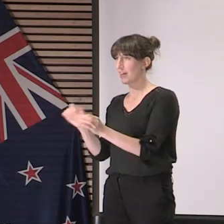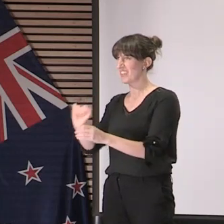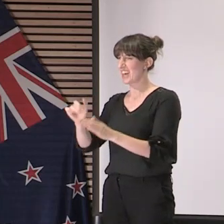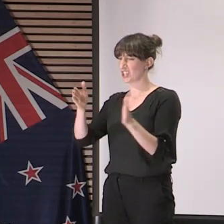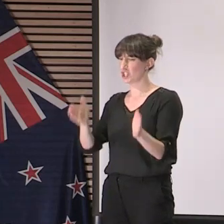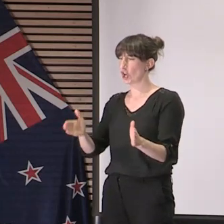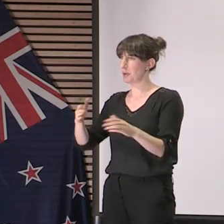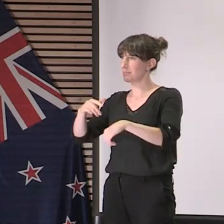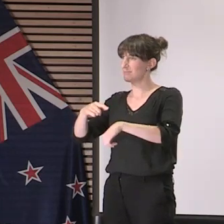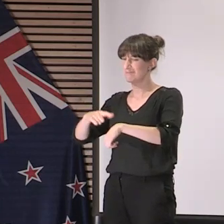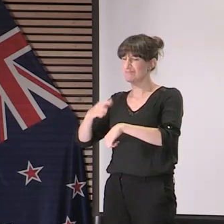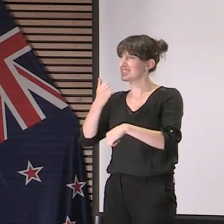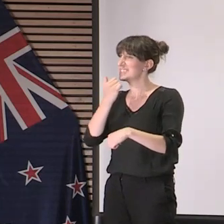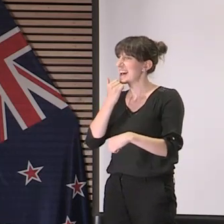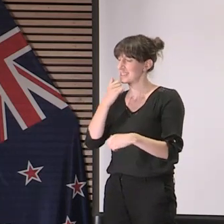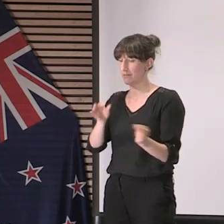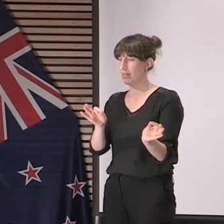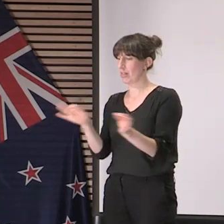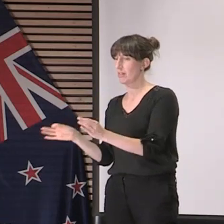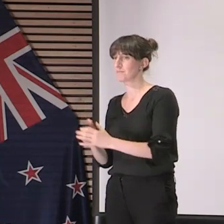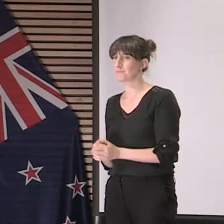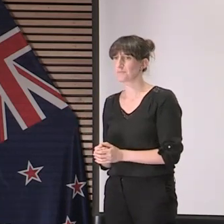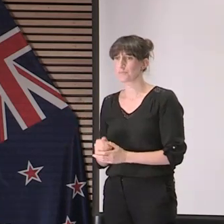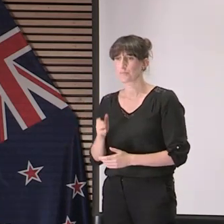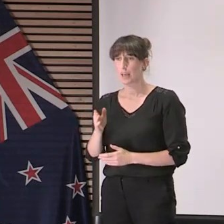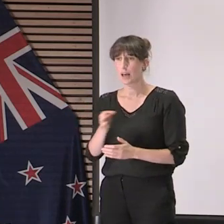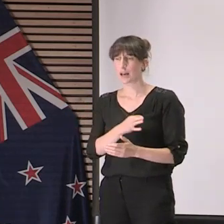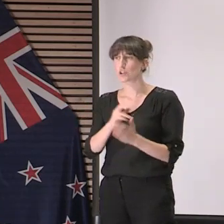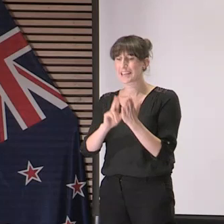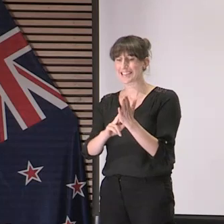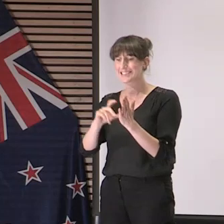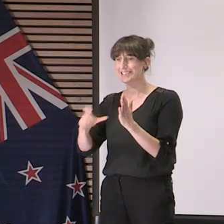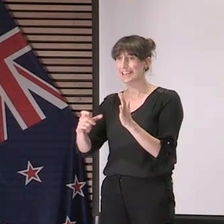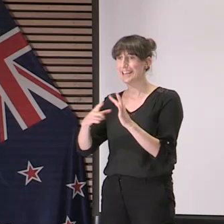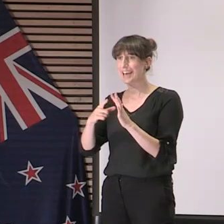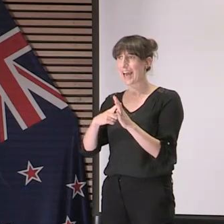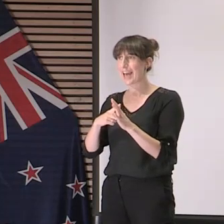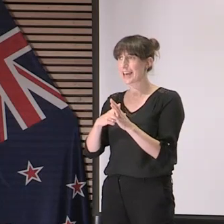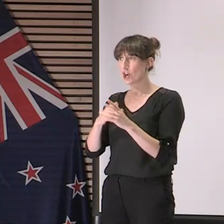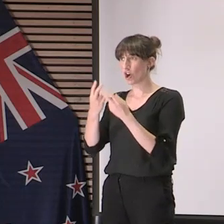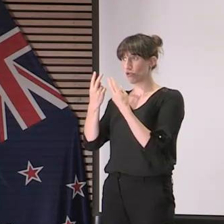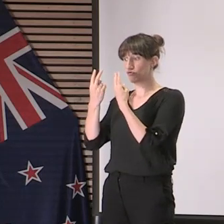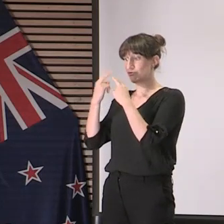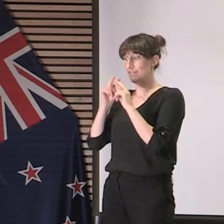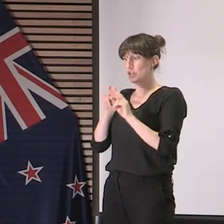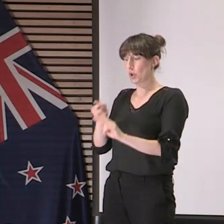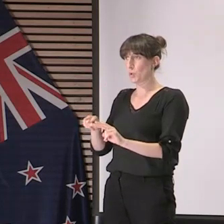tertiary providers, while they can do some things online, they have been rearranging